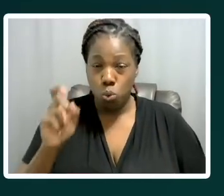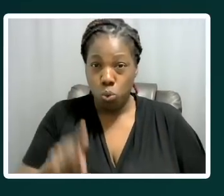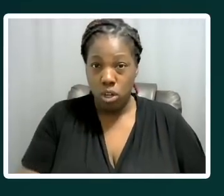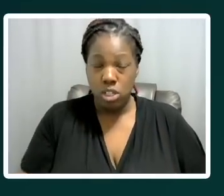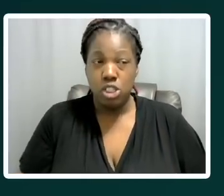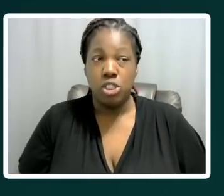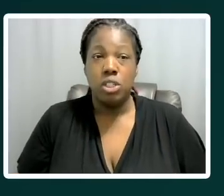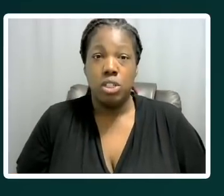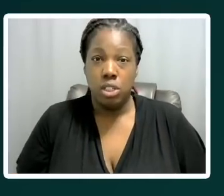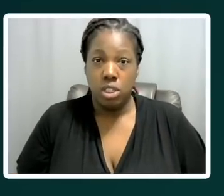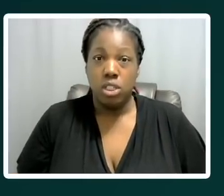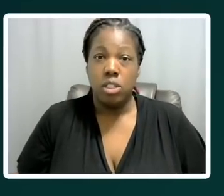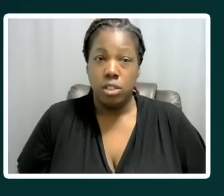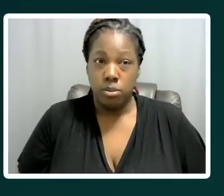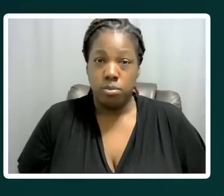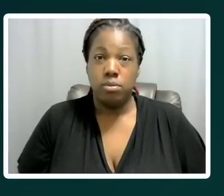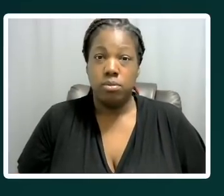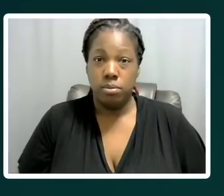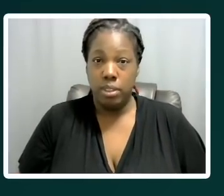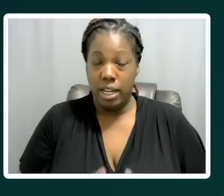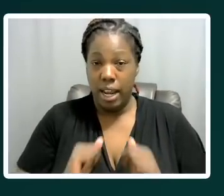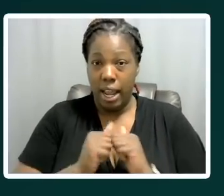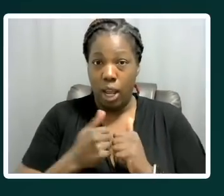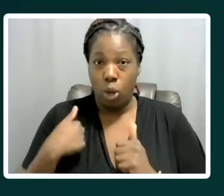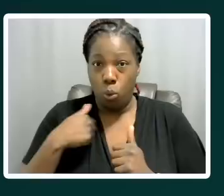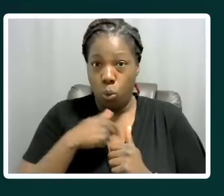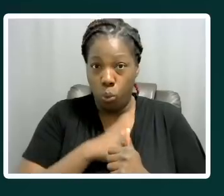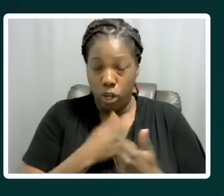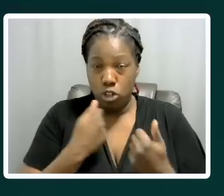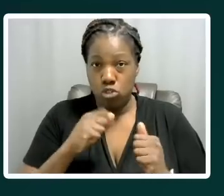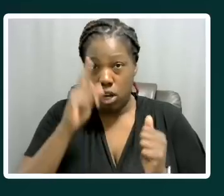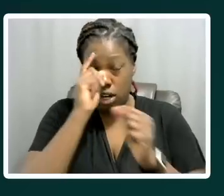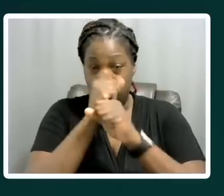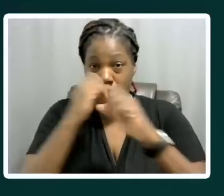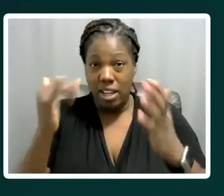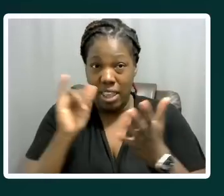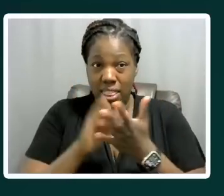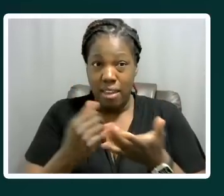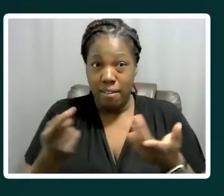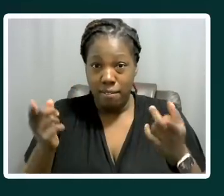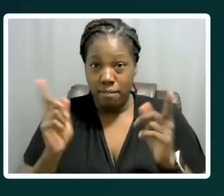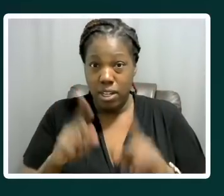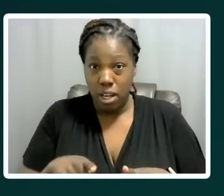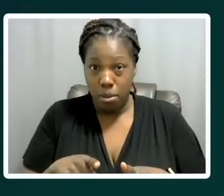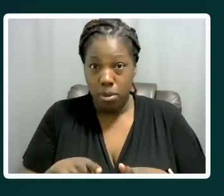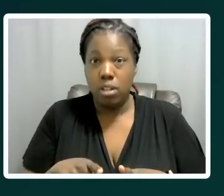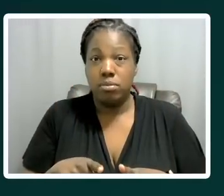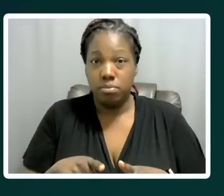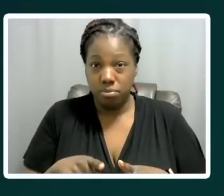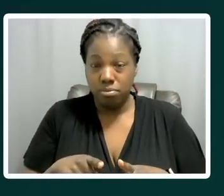or less the way we're trying to visualize that phenomenon. Did that sell the idea that it makes